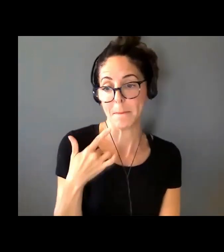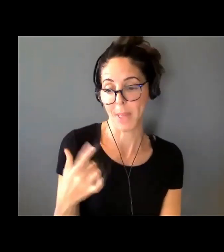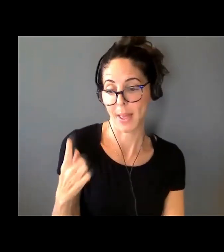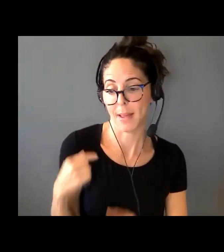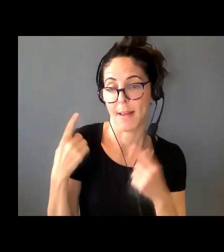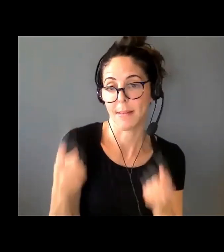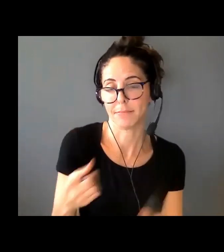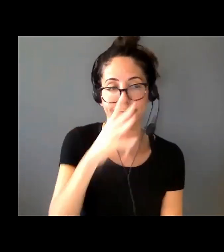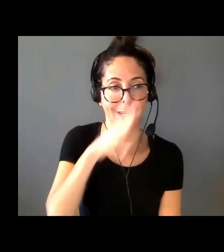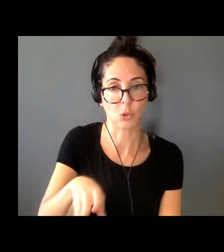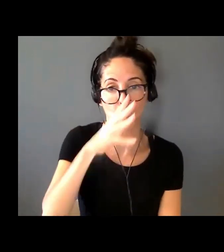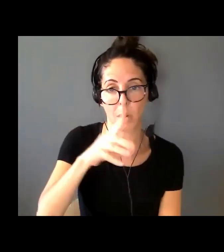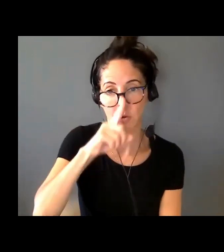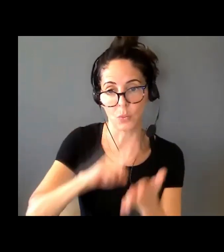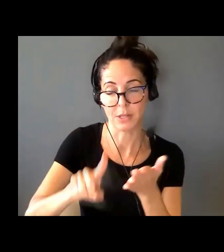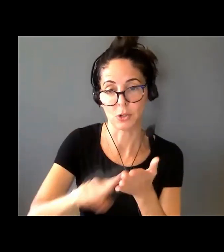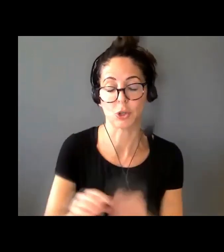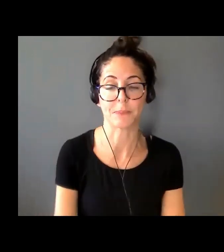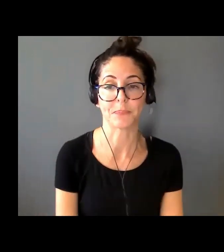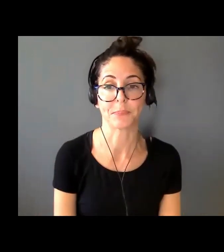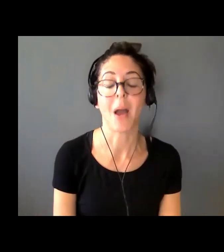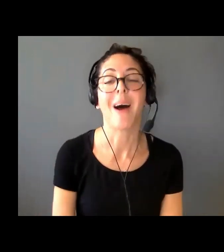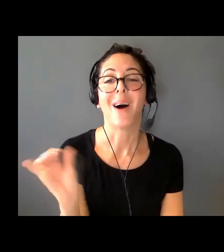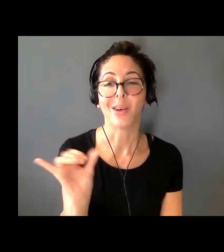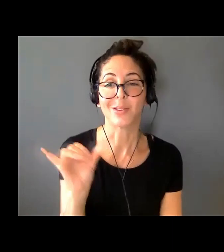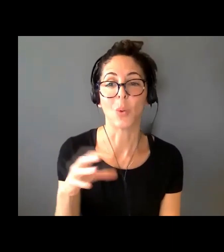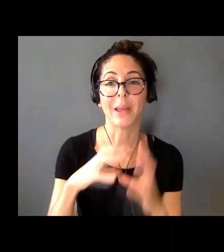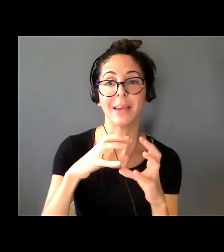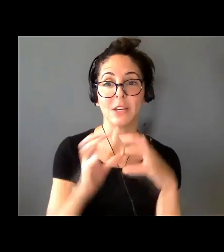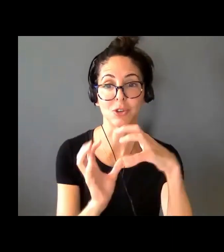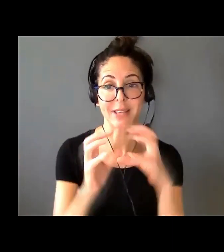The other point is it’s also about intersectionality perspective. So,